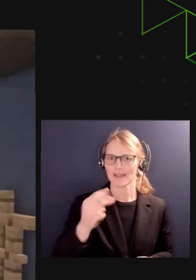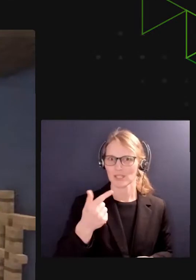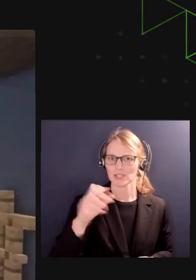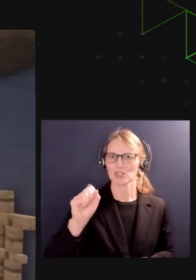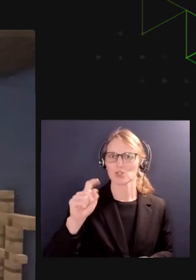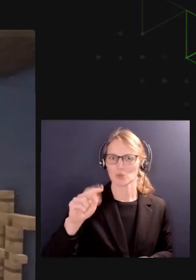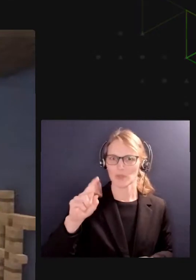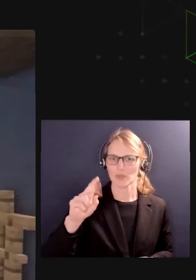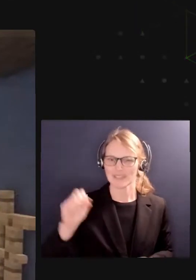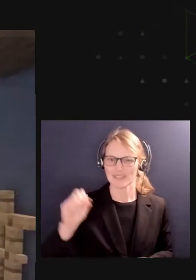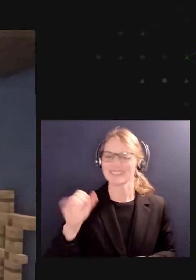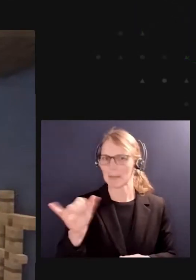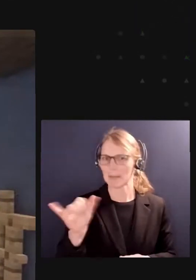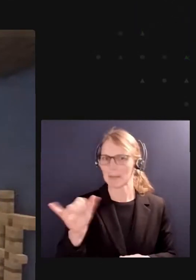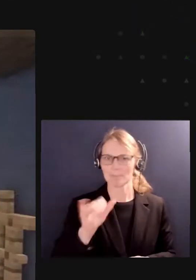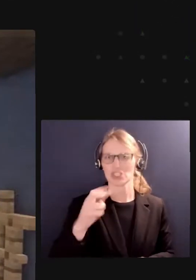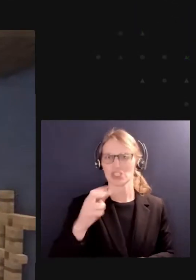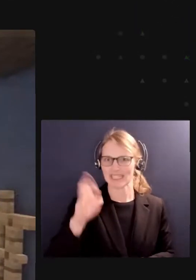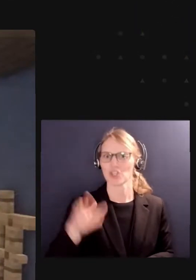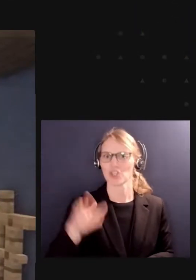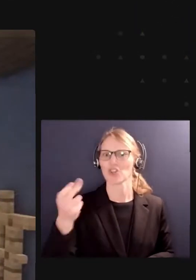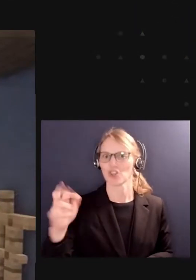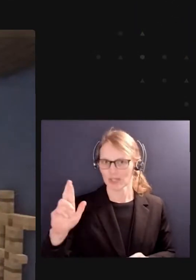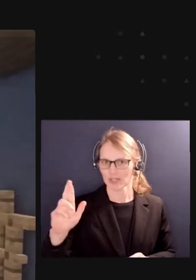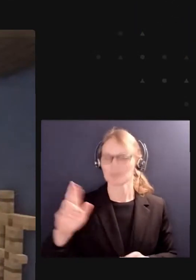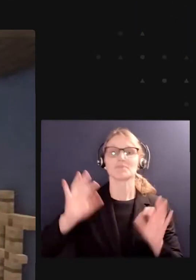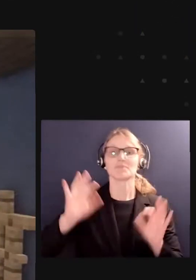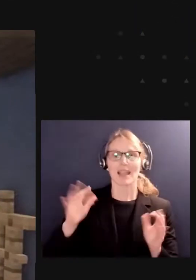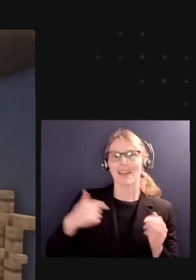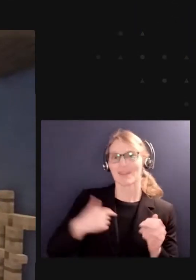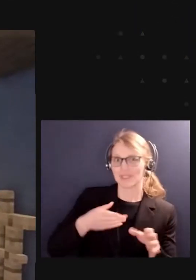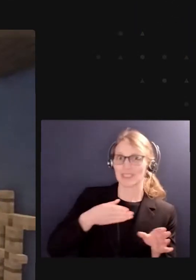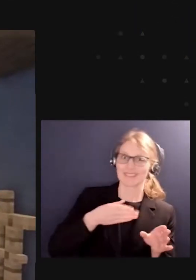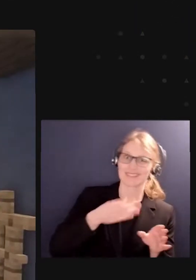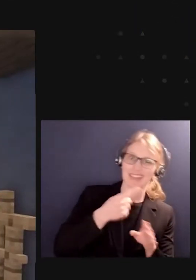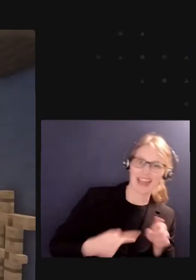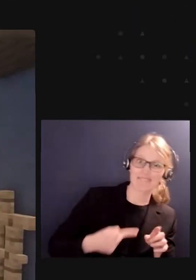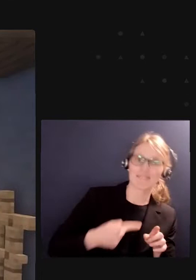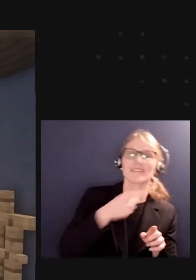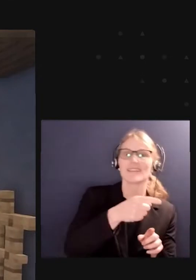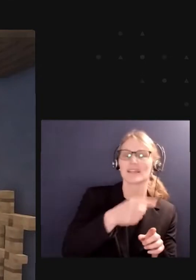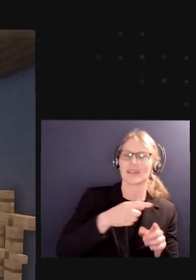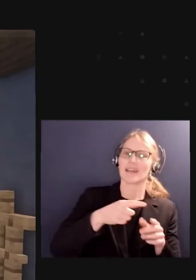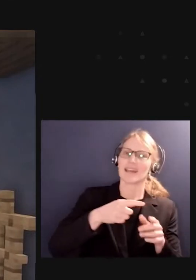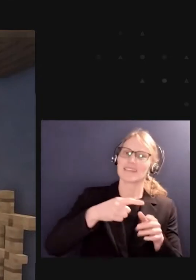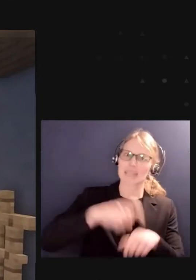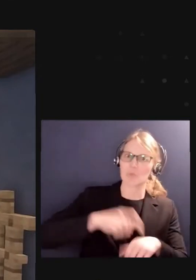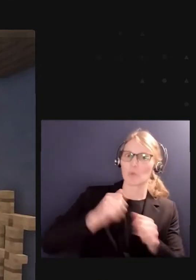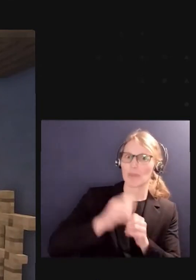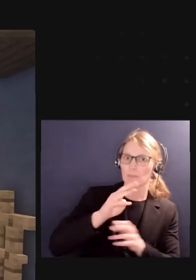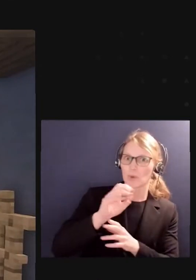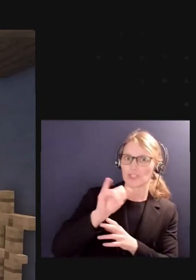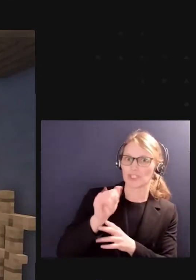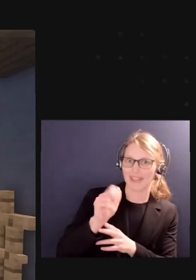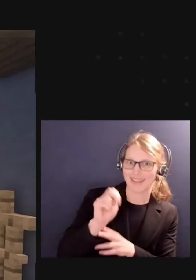I've spent the last 15 years of my career at Xbox and about half of that time at Mojang, and it's really awesome to be on a panel with this amazing group.